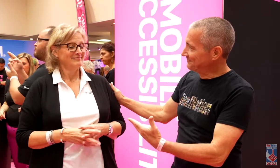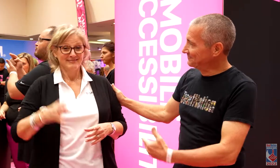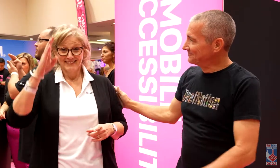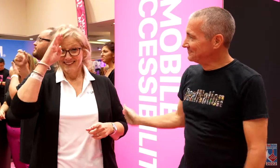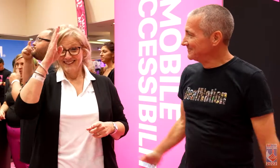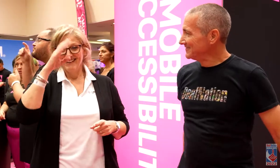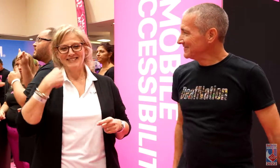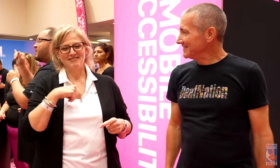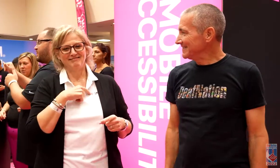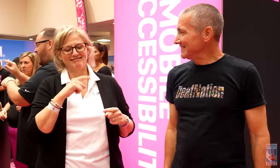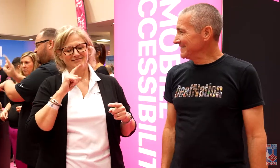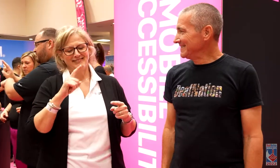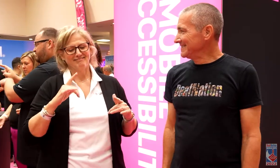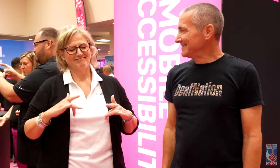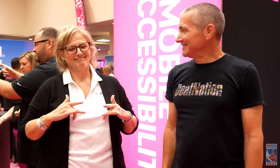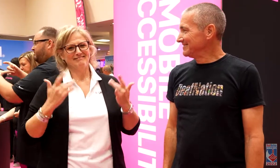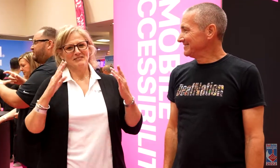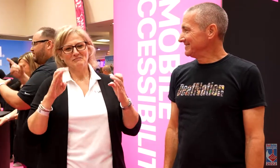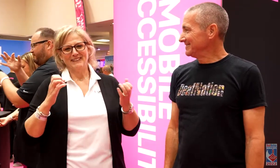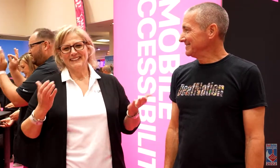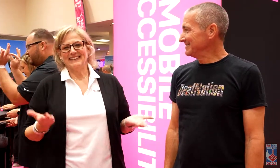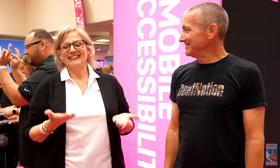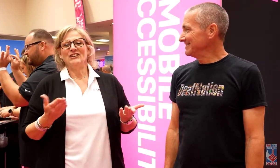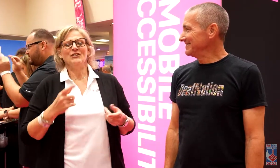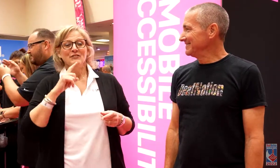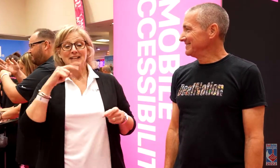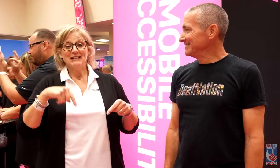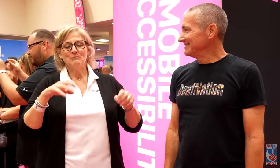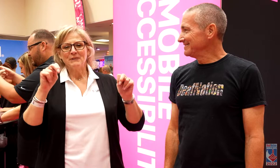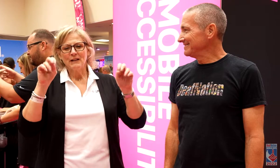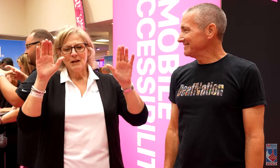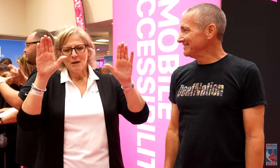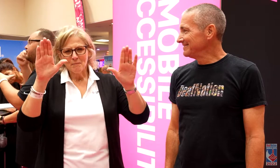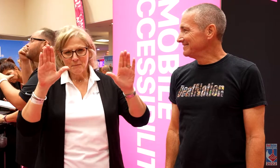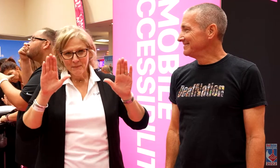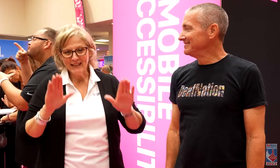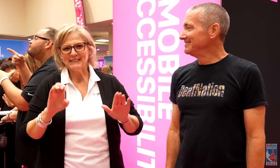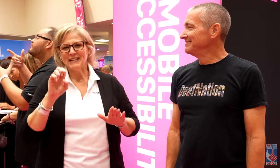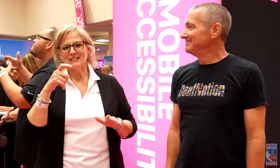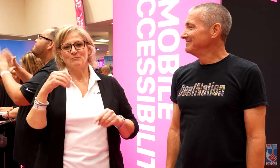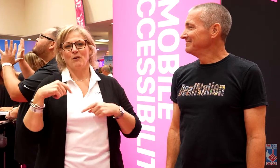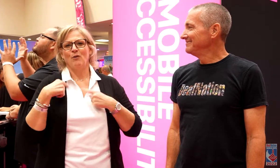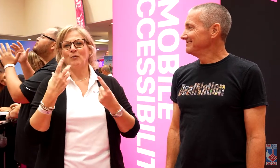Hi! We really are thrilled to be here. This has been an amazing expo so far.